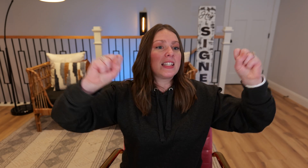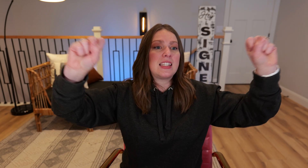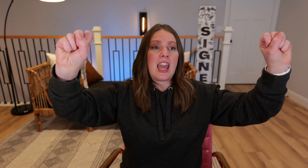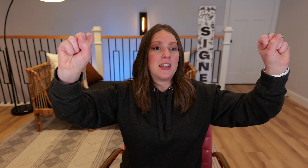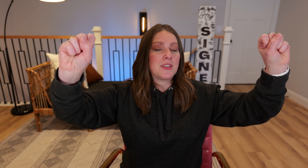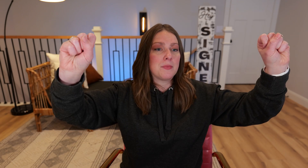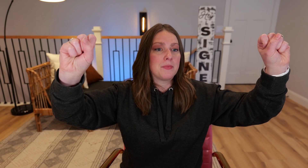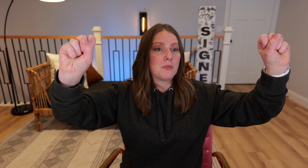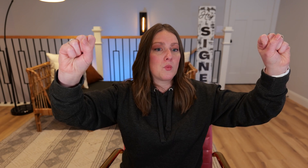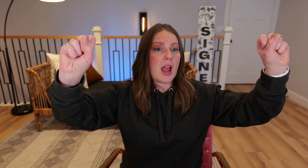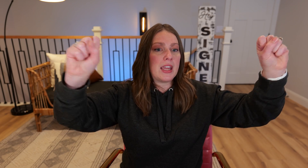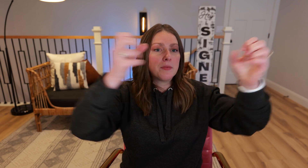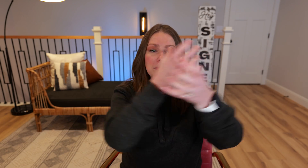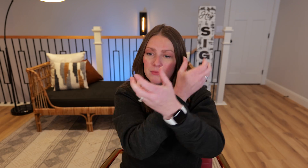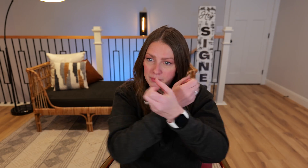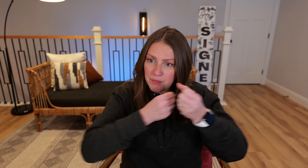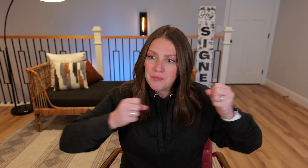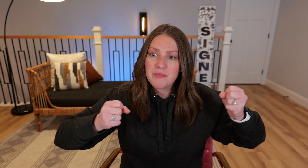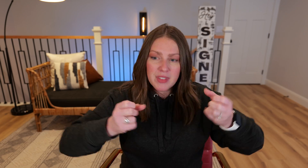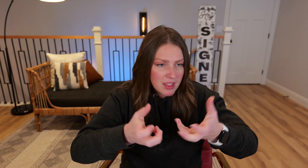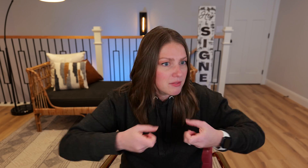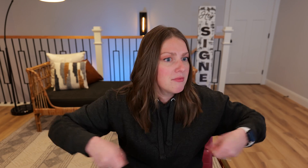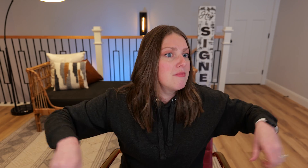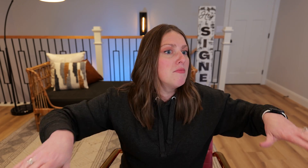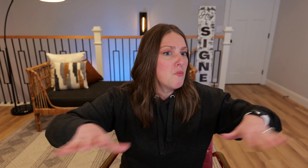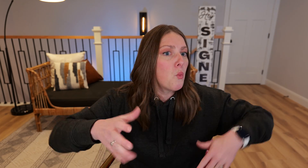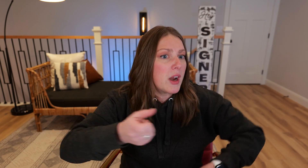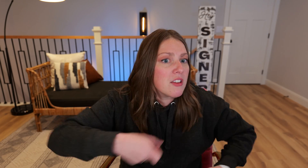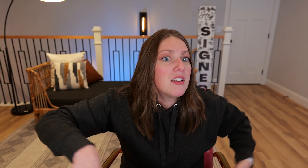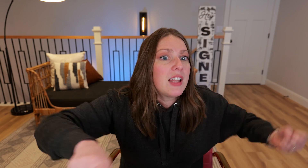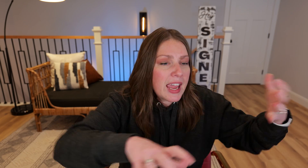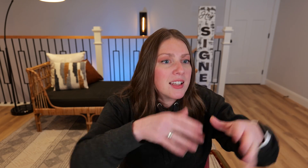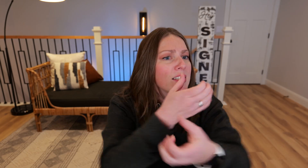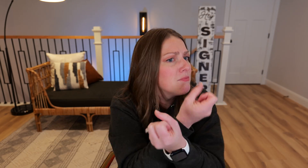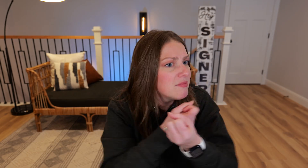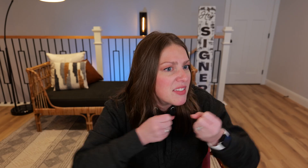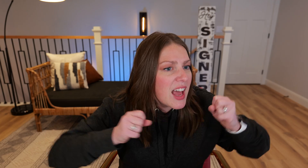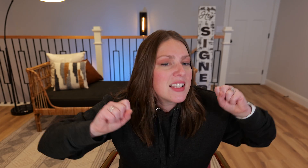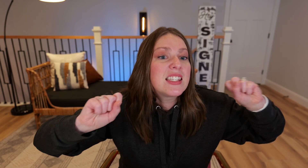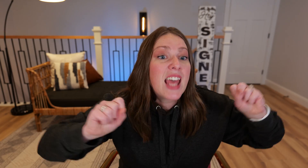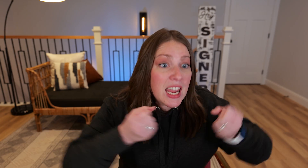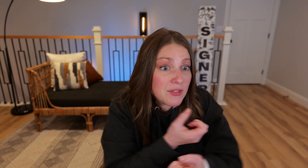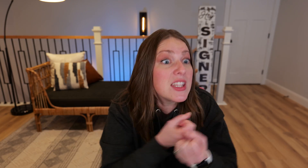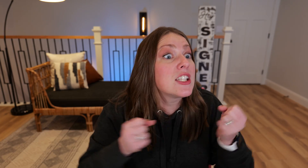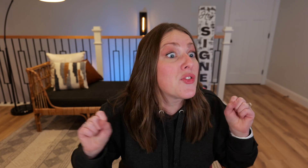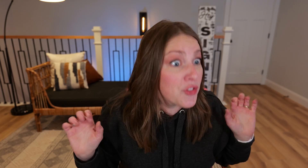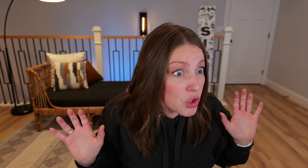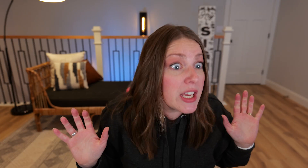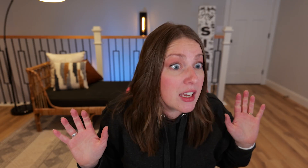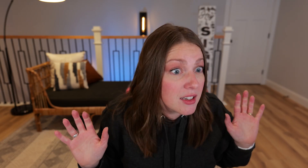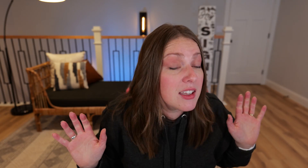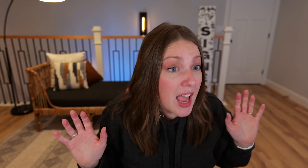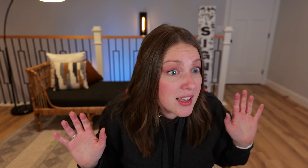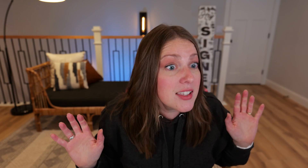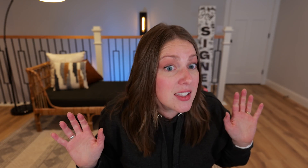saved right W’re the land that’s saved. That's free. Yes.